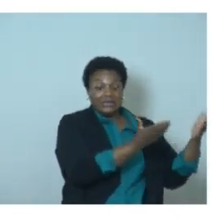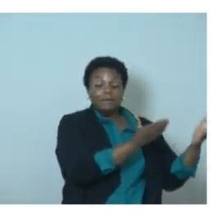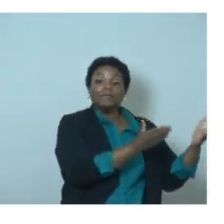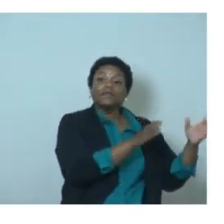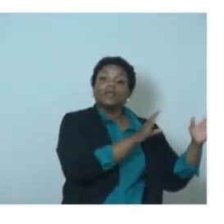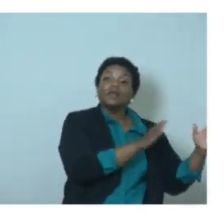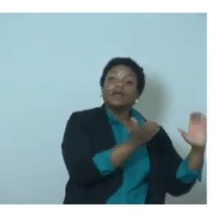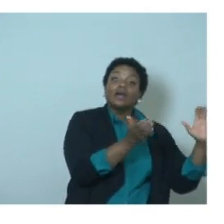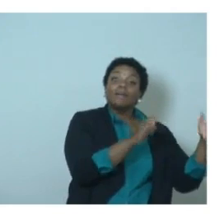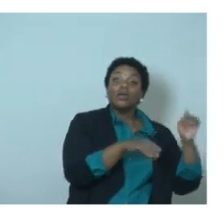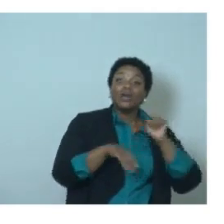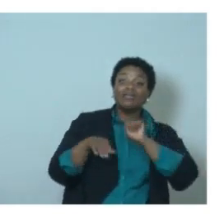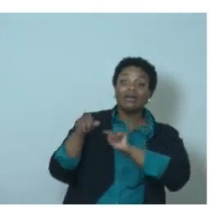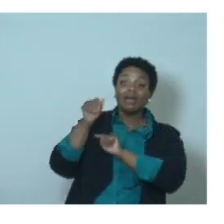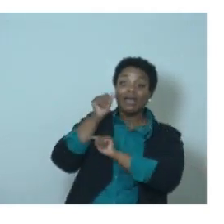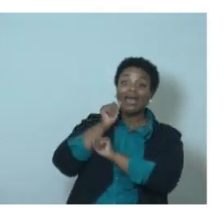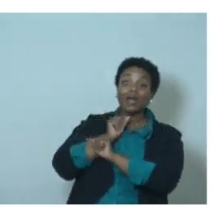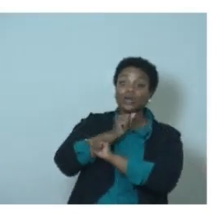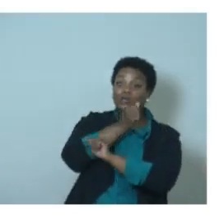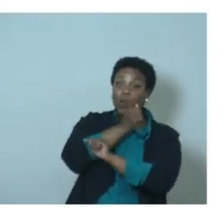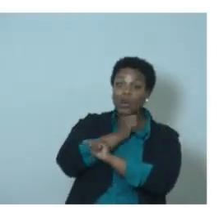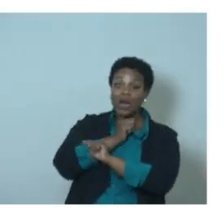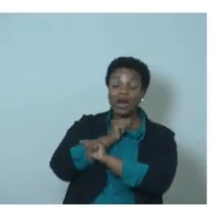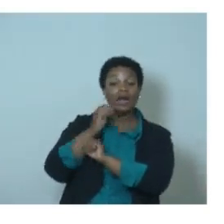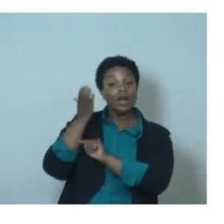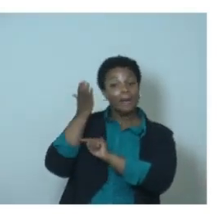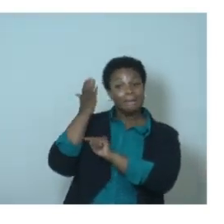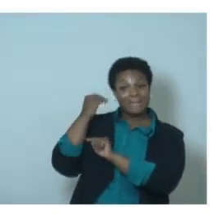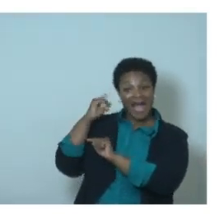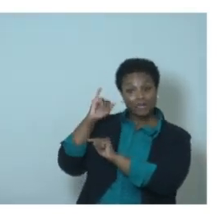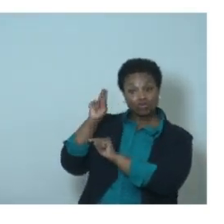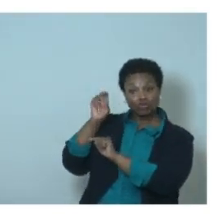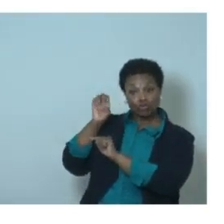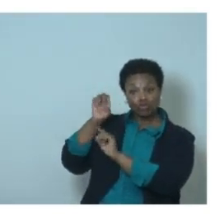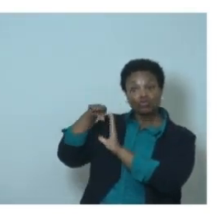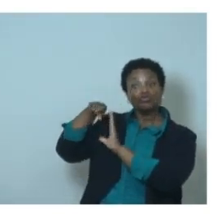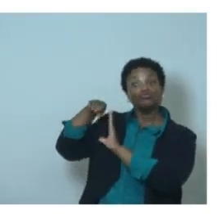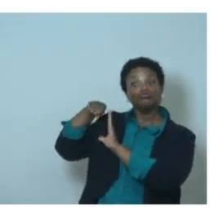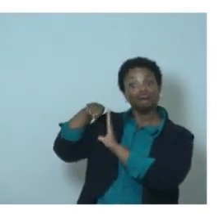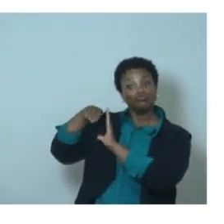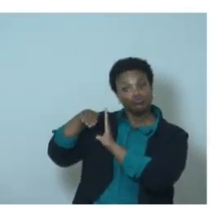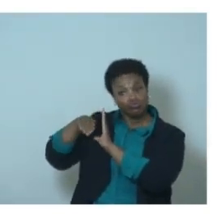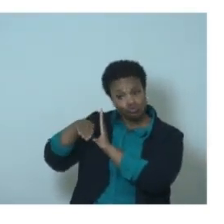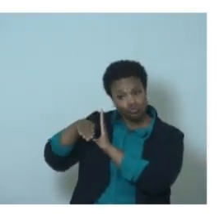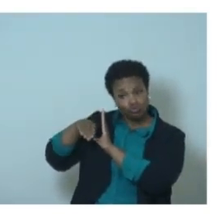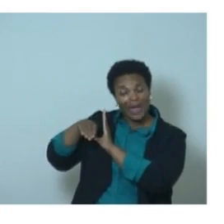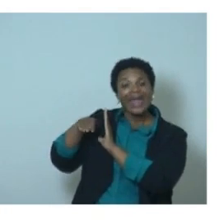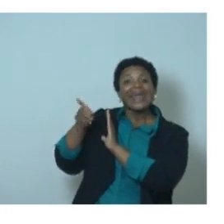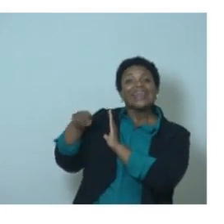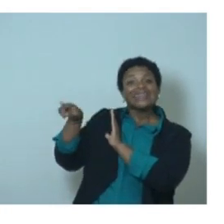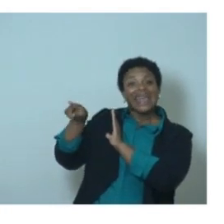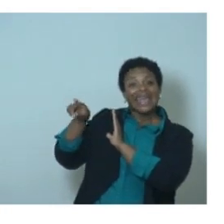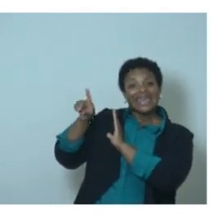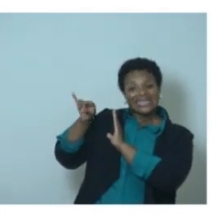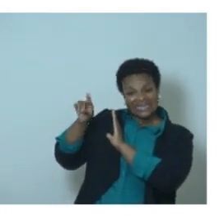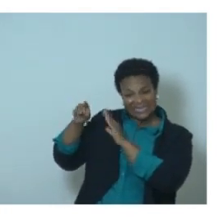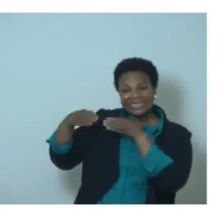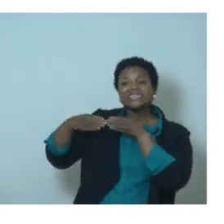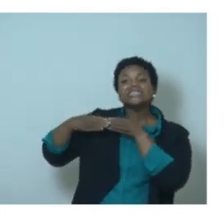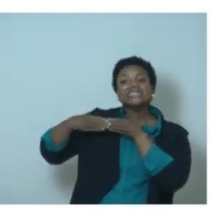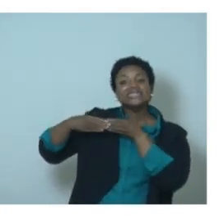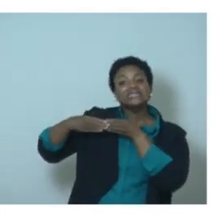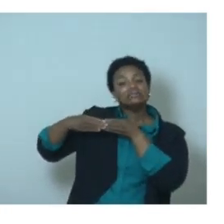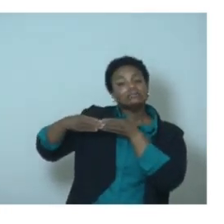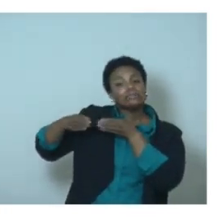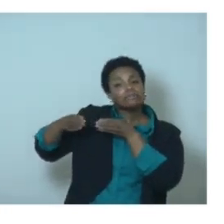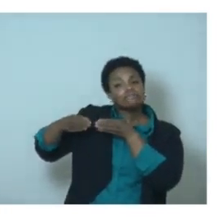AND WHAT HAPPENS IF YOU OPEN TOO FAST AND THEN LOOK AT ARIZONA, ARIZONA IS HAVING THIS STEEPEST INCLINE IN JUNE.